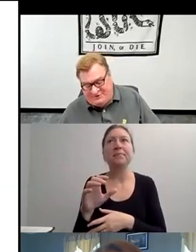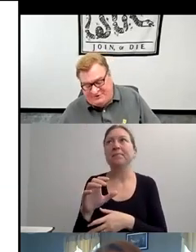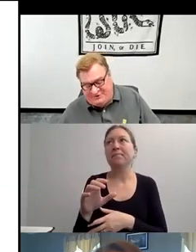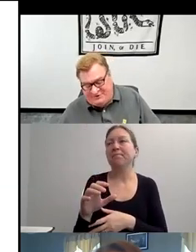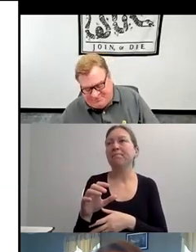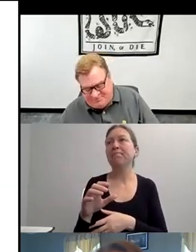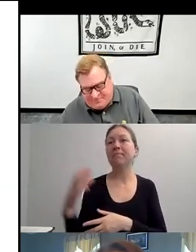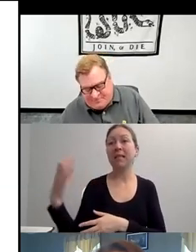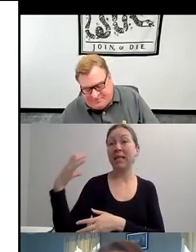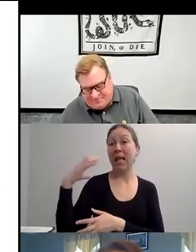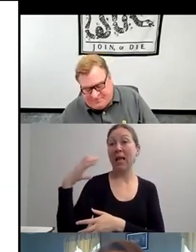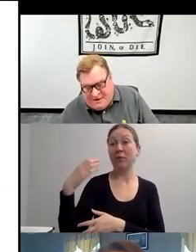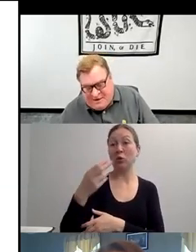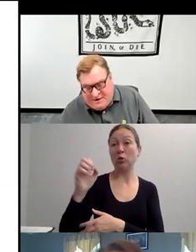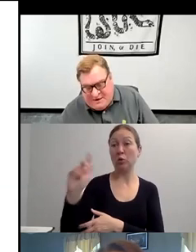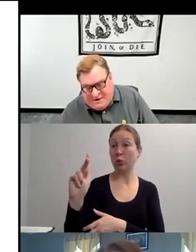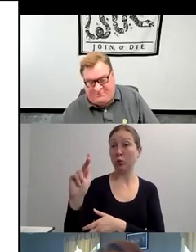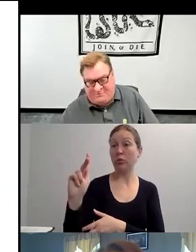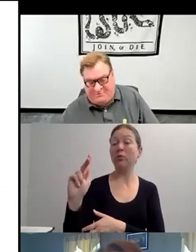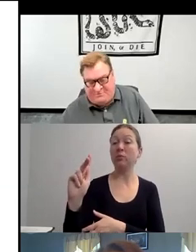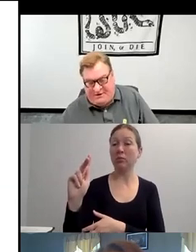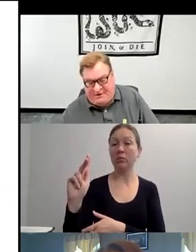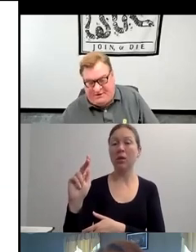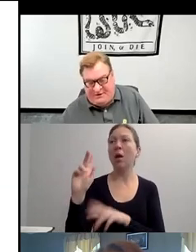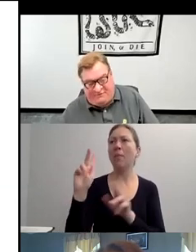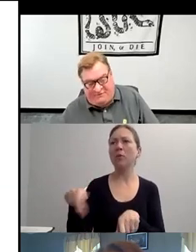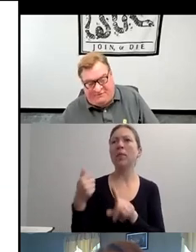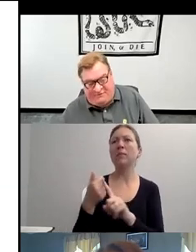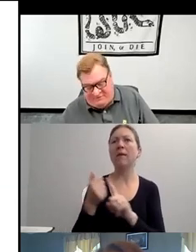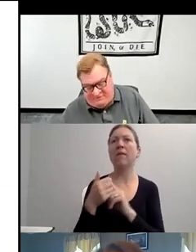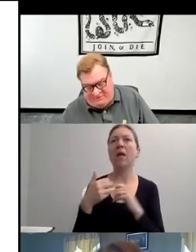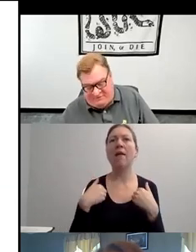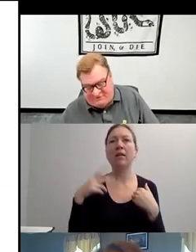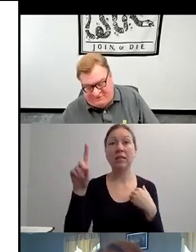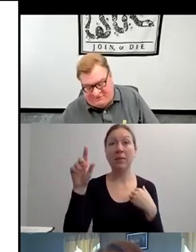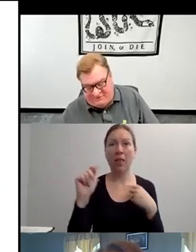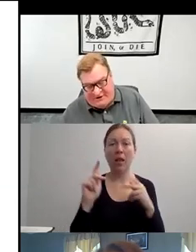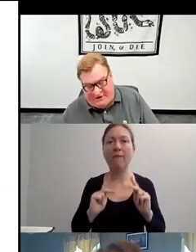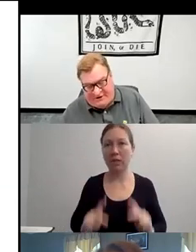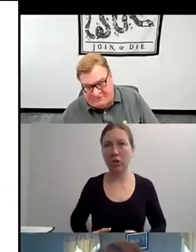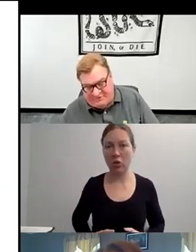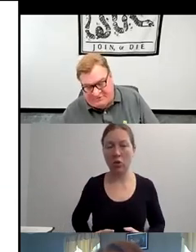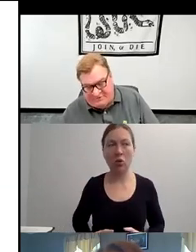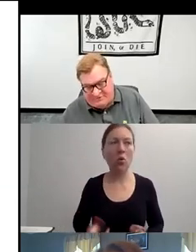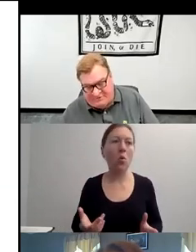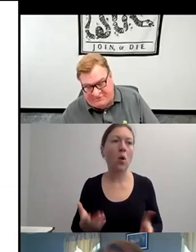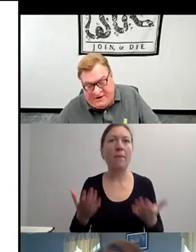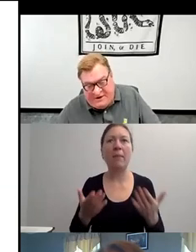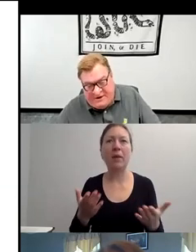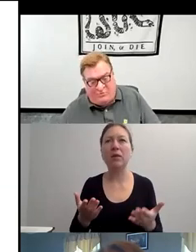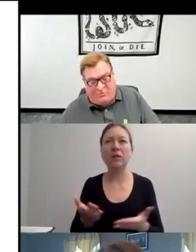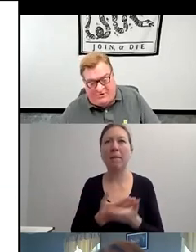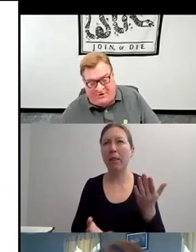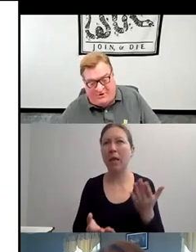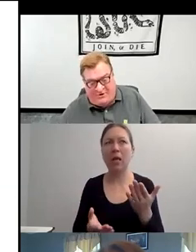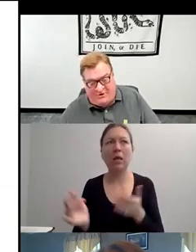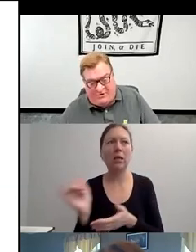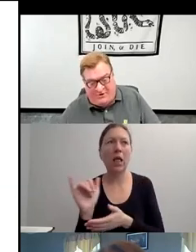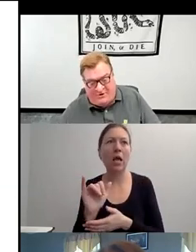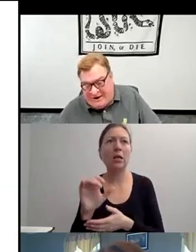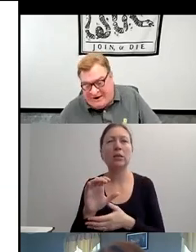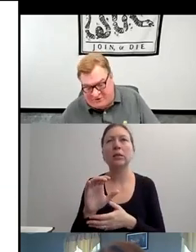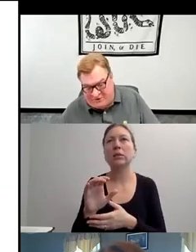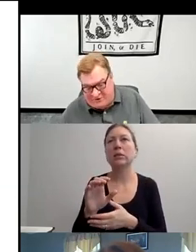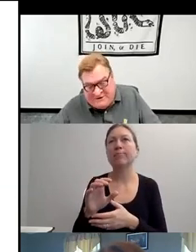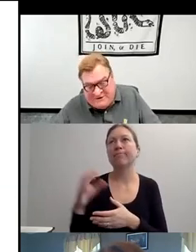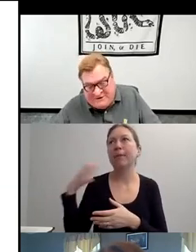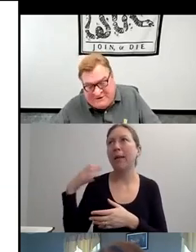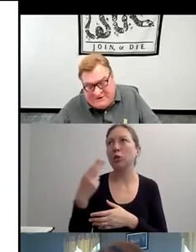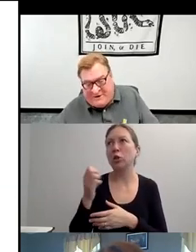HOLLYWOOD IS THE PERSON WHO BECOMES DISABLED AND IS SO NOBLE AND HEROIC THAT THEY WANT